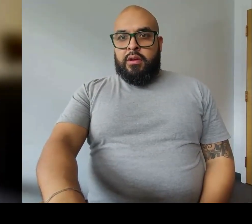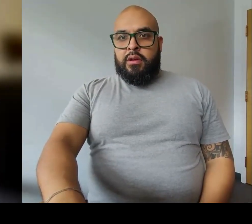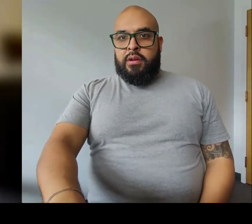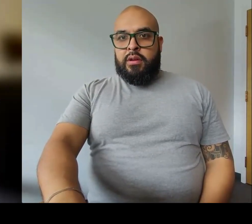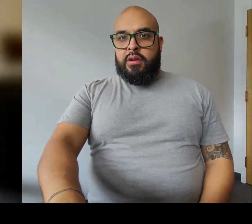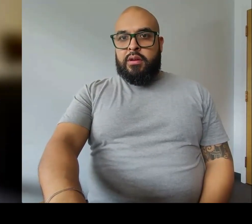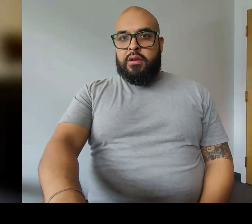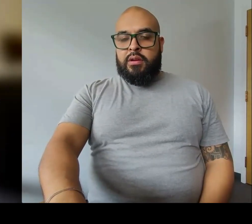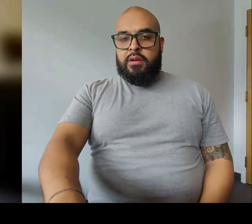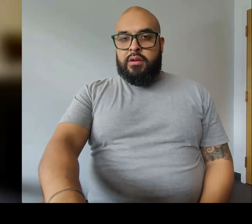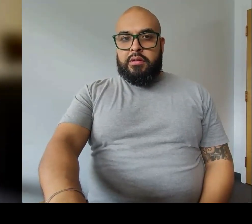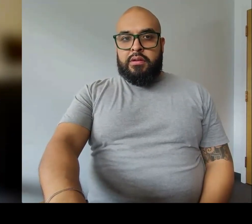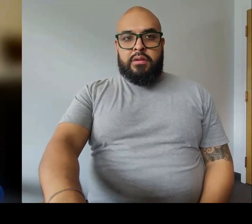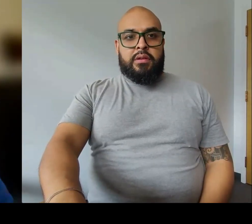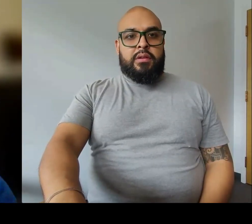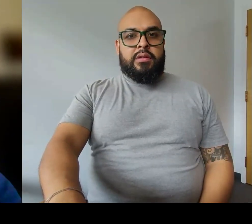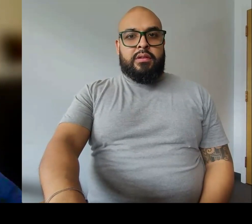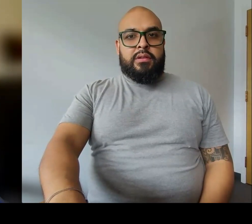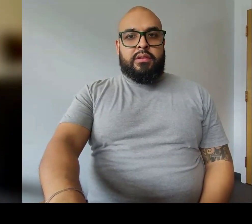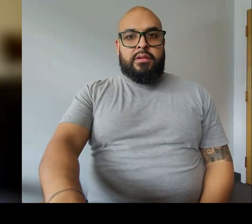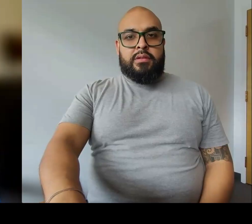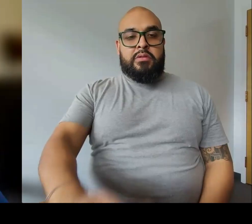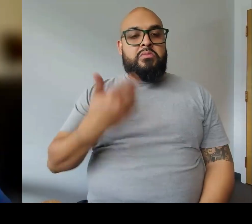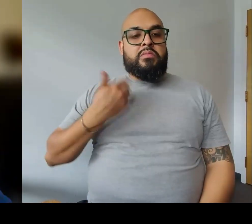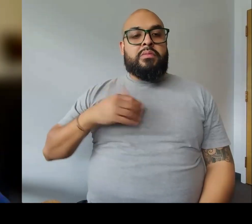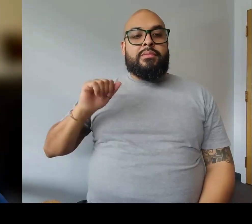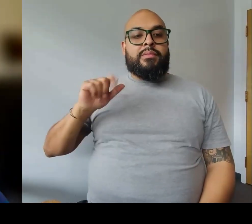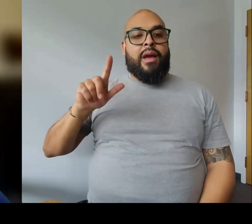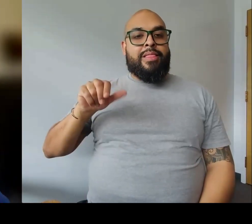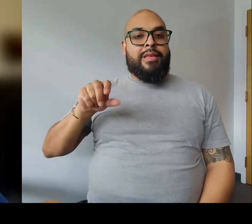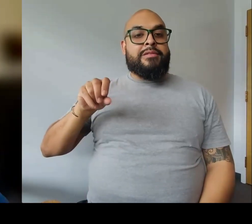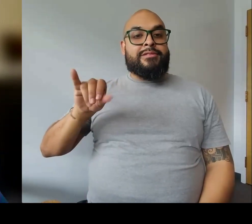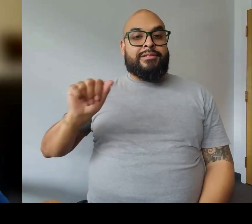I can start and if other people want to chime in, please feel free to do so.